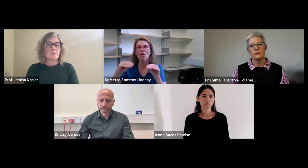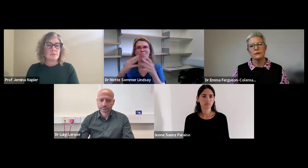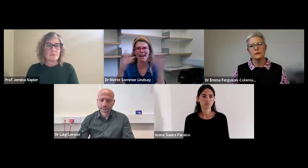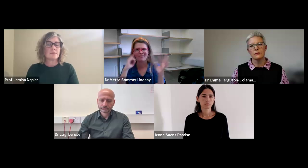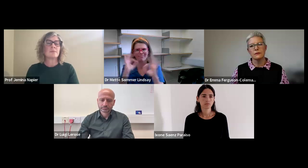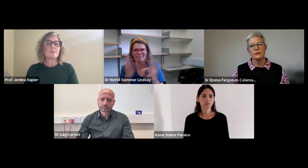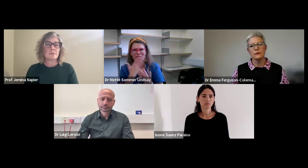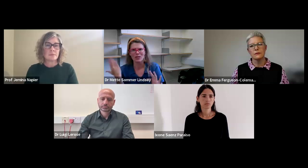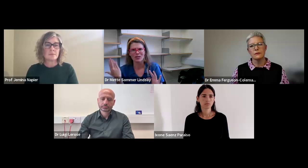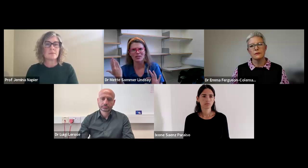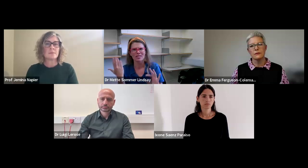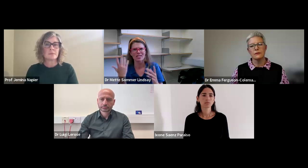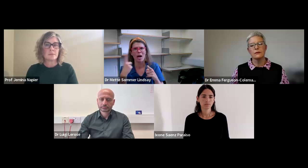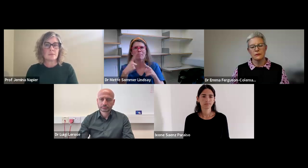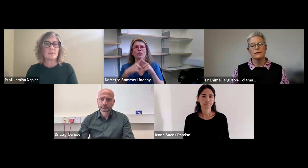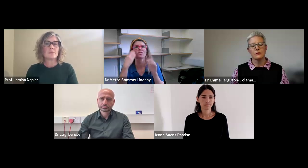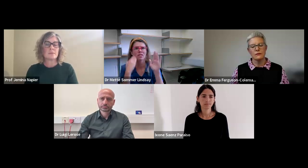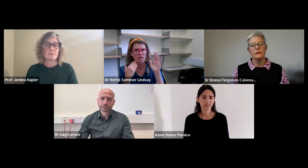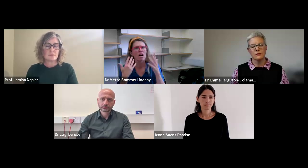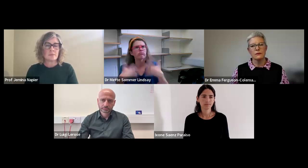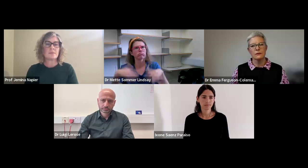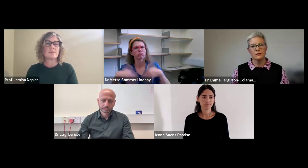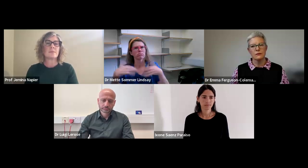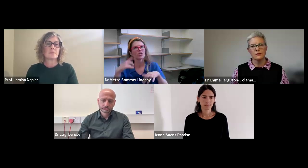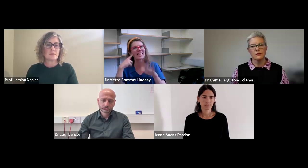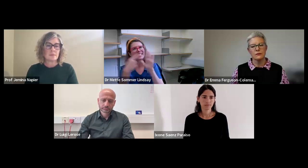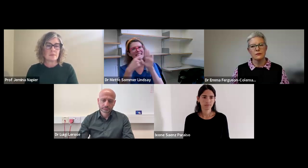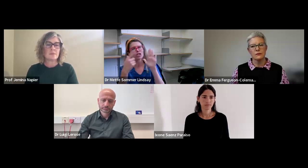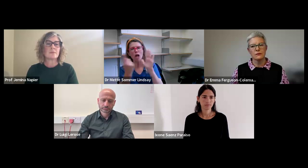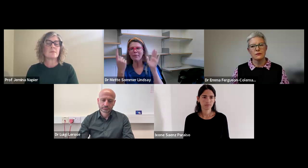in terms of it being a class thing, in terms of your educational background, and of course